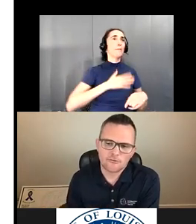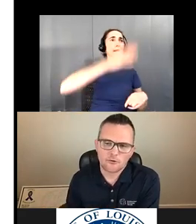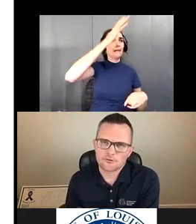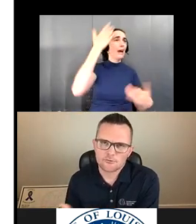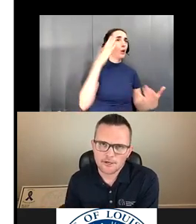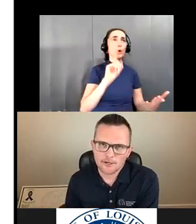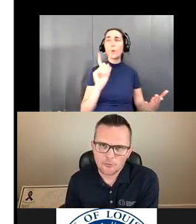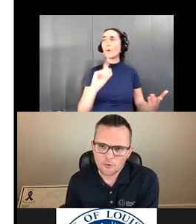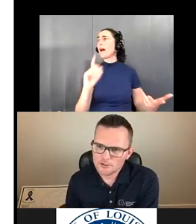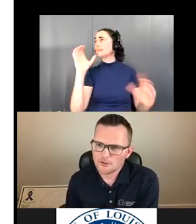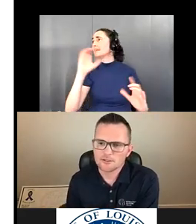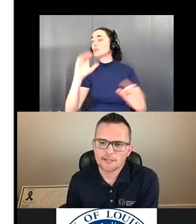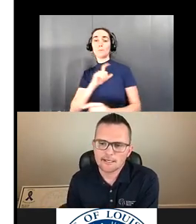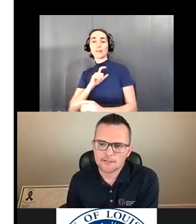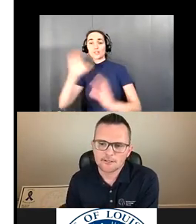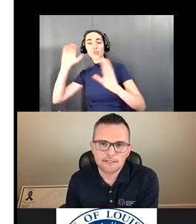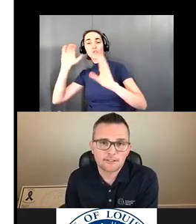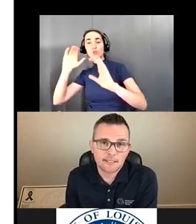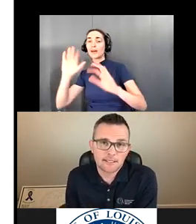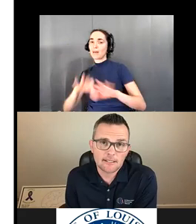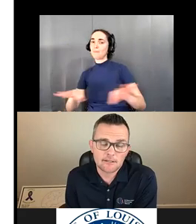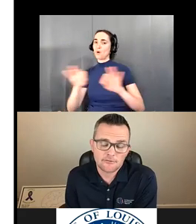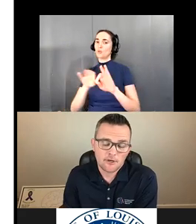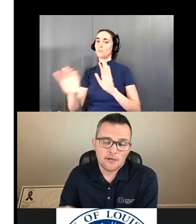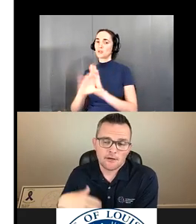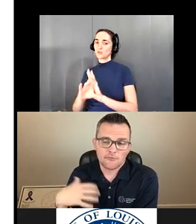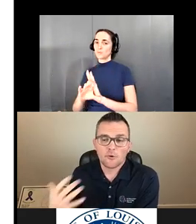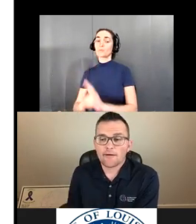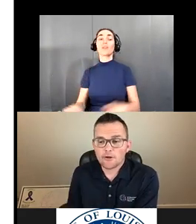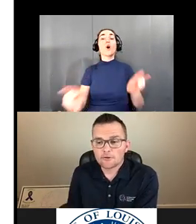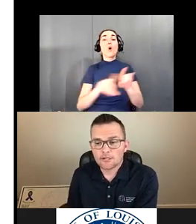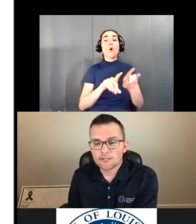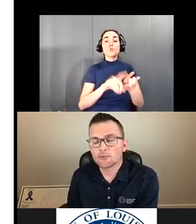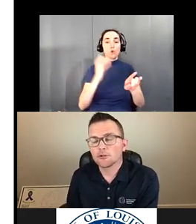form is very important especially de escalation techniques of. If you have those things, please